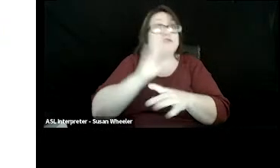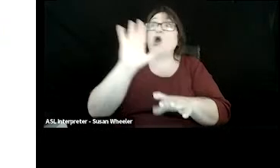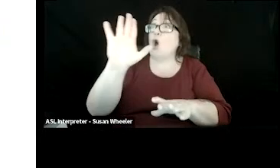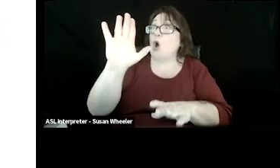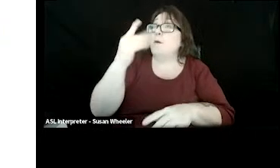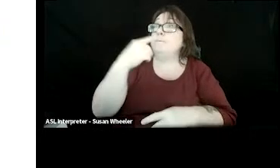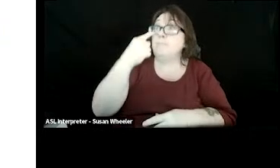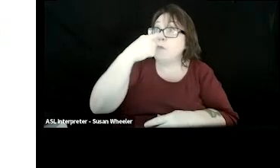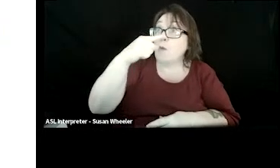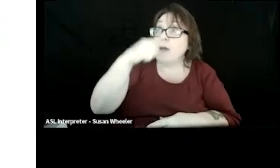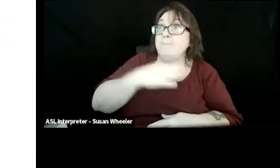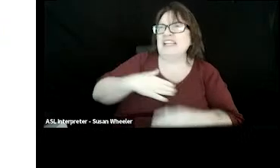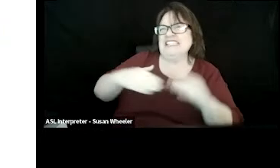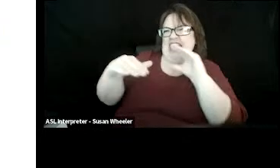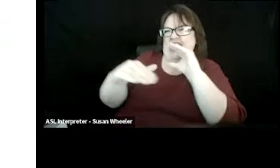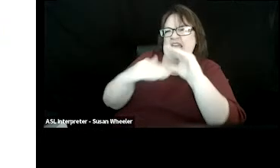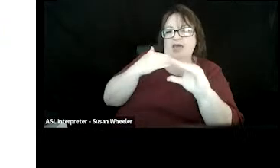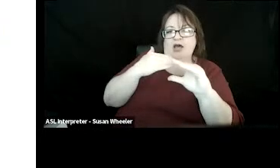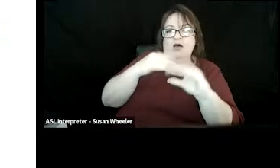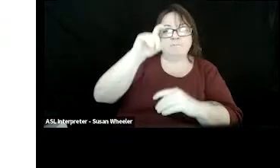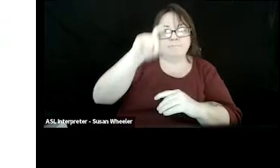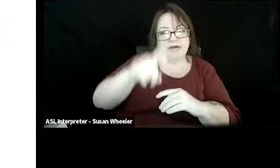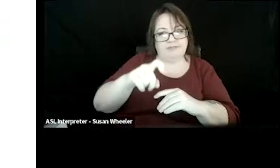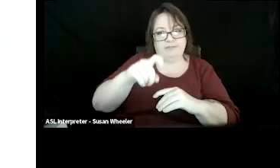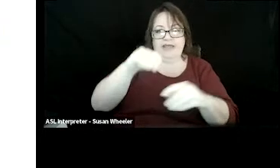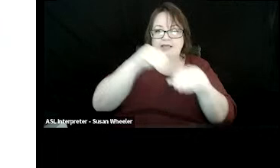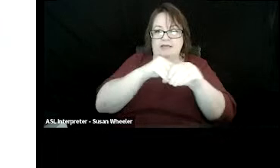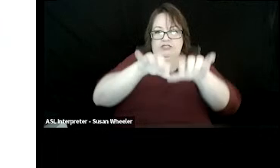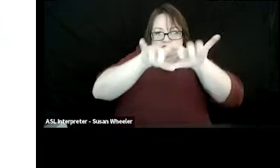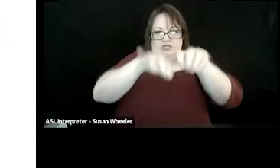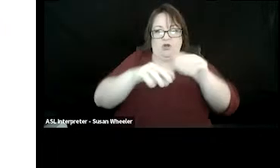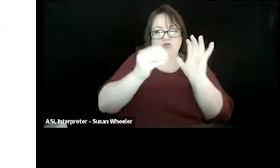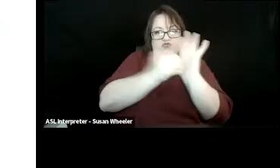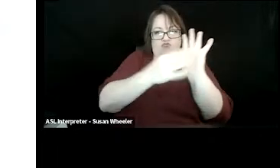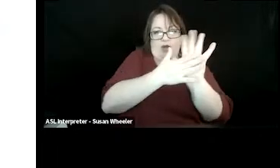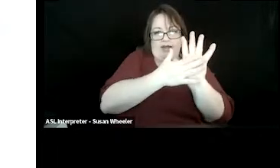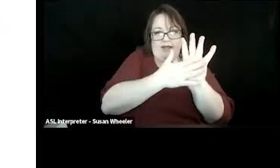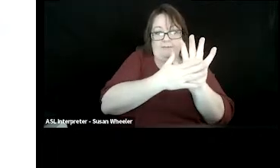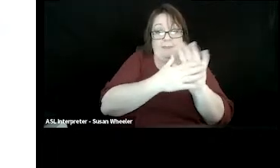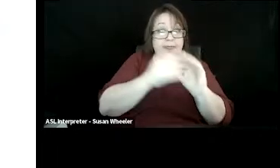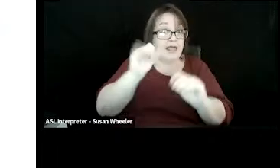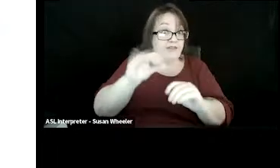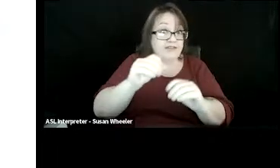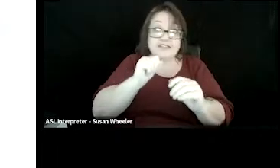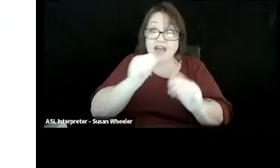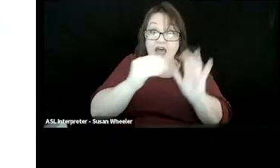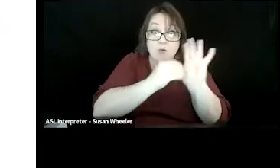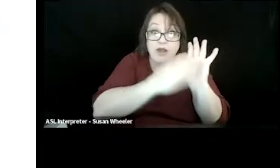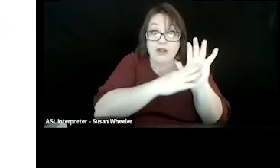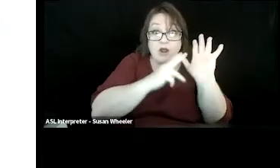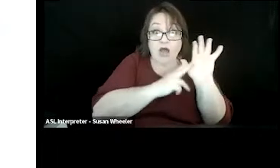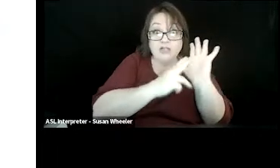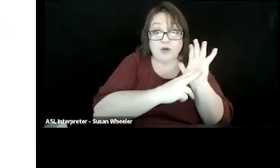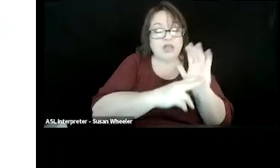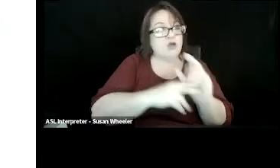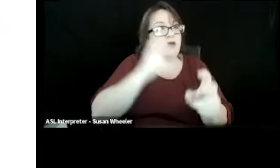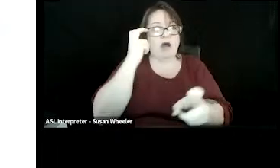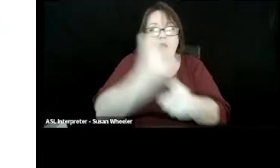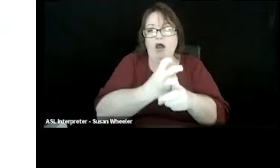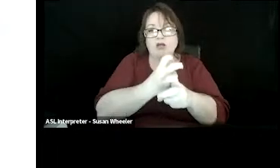because if it's not in your contract, you're gonna have a hard time enforcing it. And I always tell people to get everything